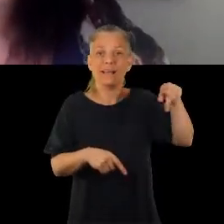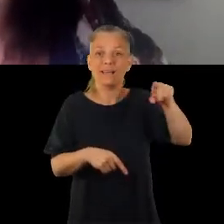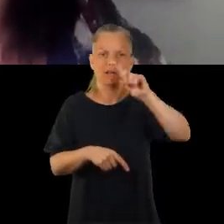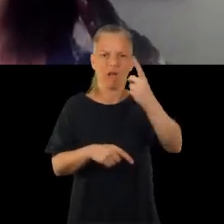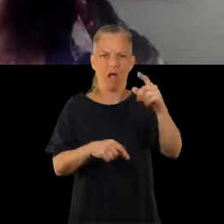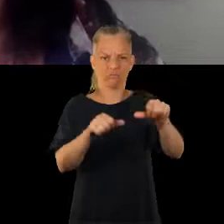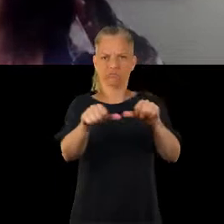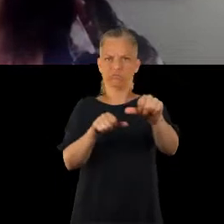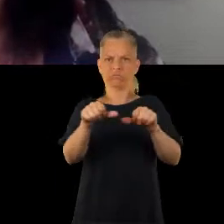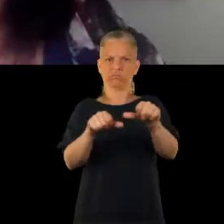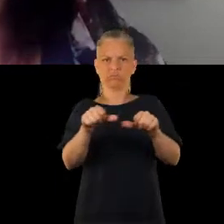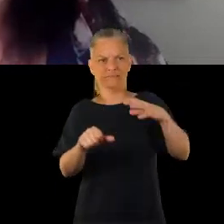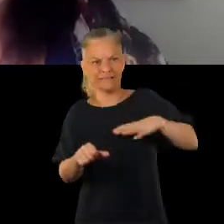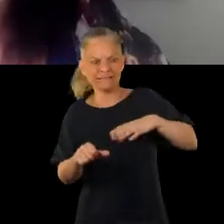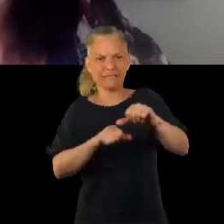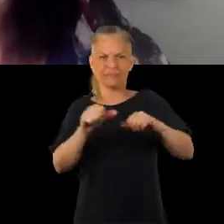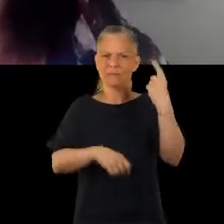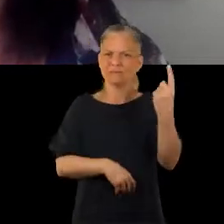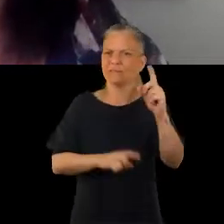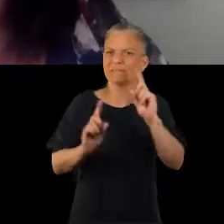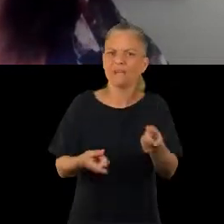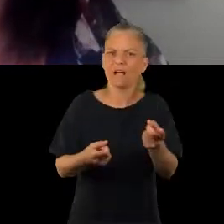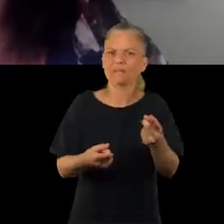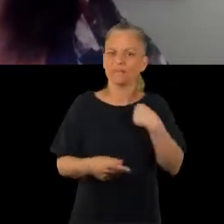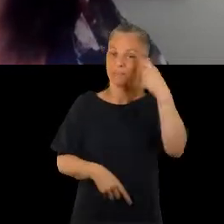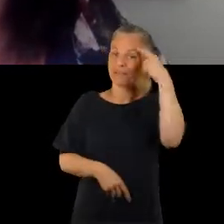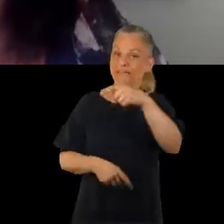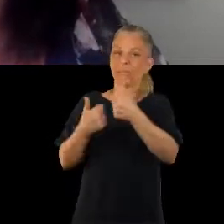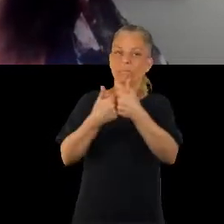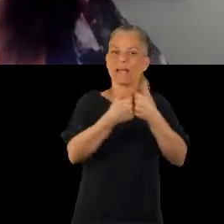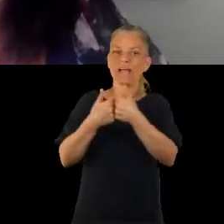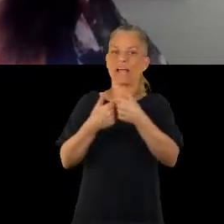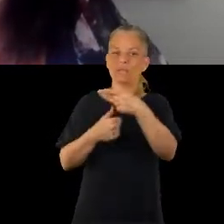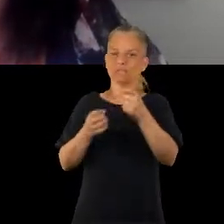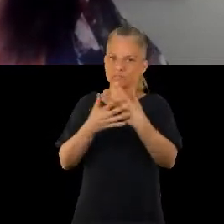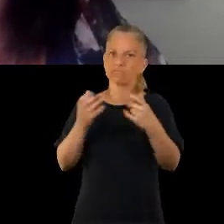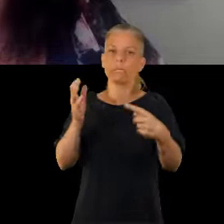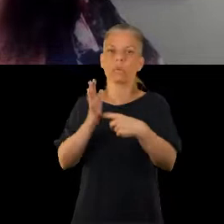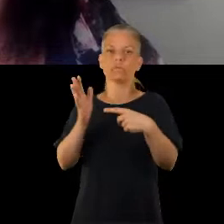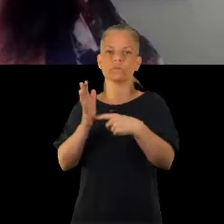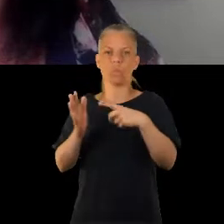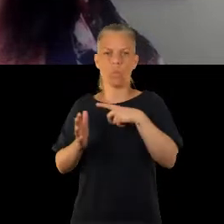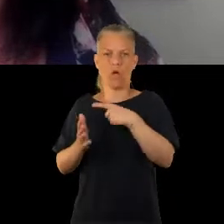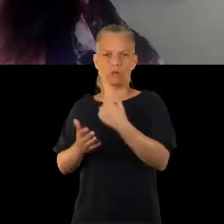nothing else is doing in there. If it looks like what’s already in there, you might as well just do what you’re already doing and recruit people with lived experience for the role.